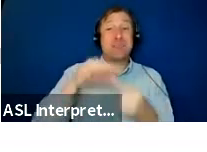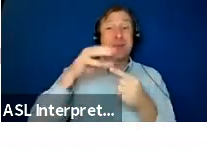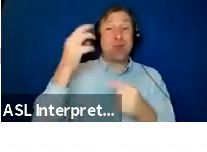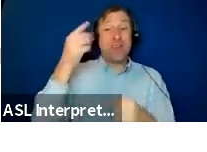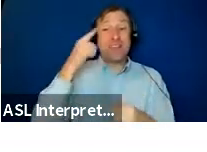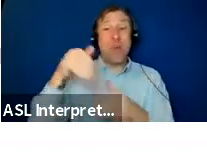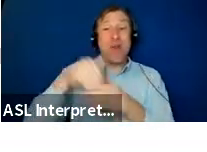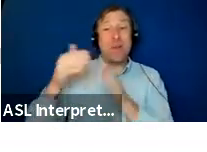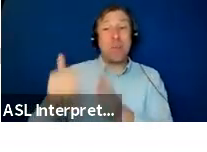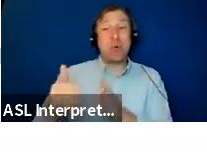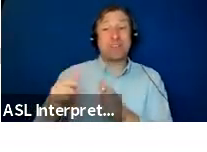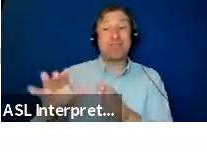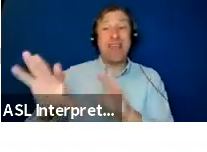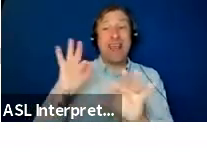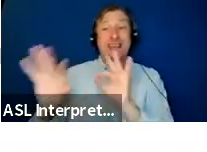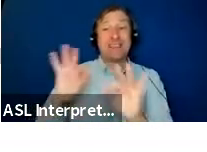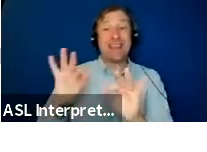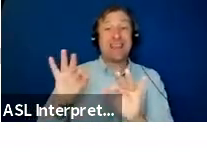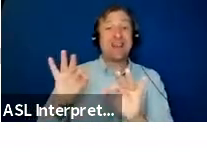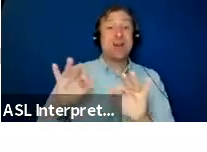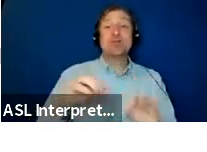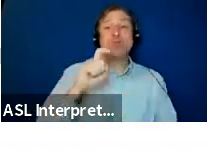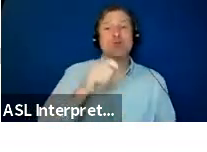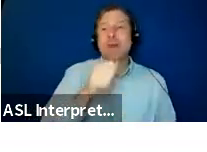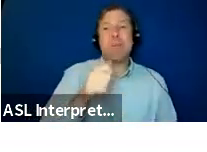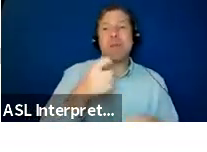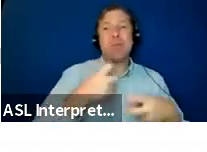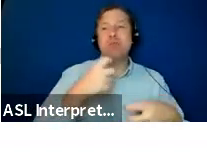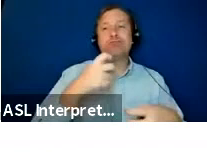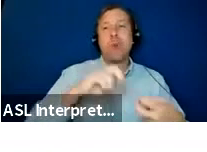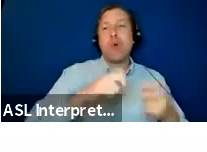And we do not expect there to be a problem with people fulfilling this requirement.